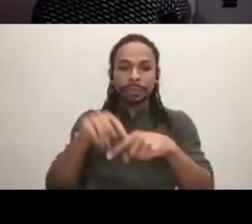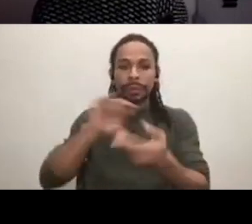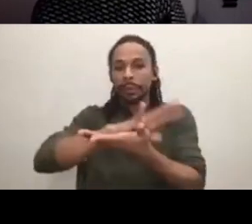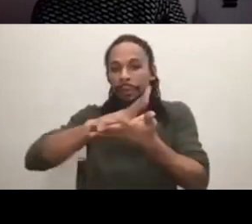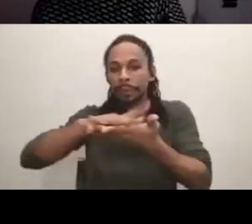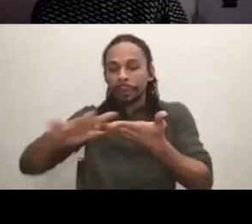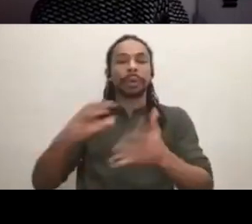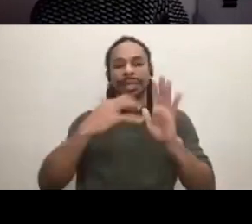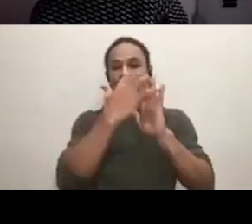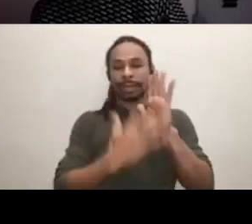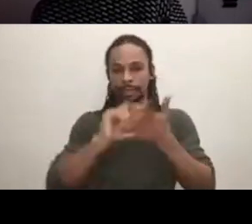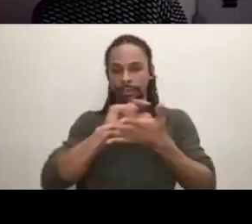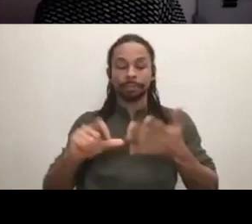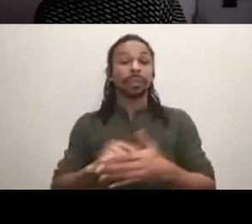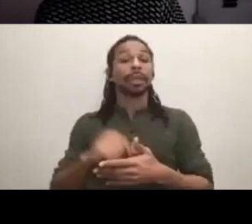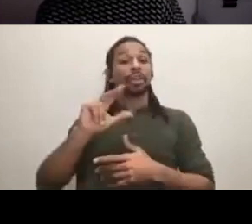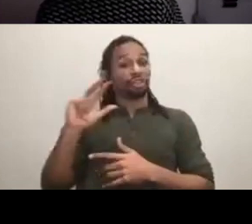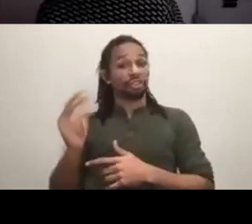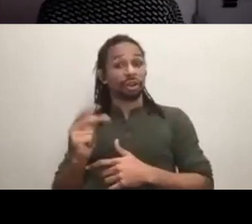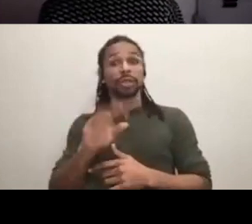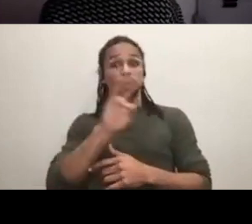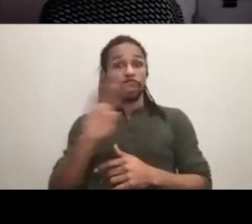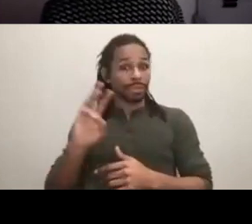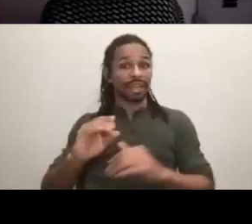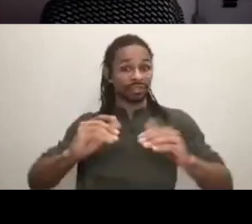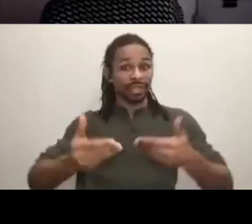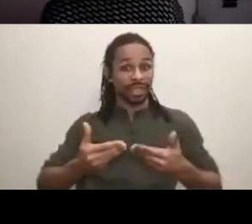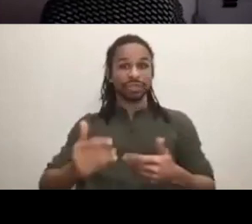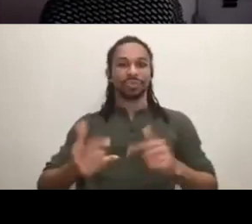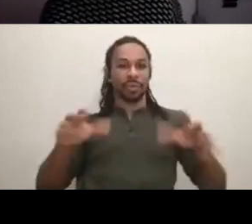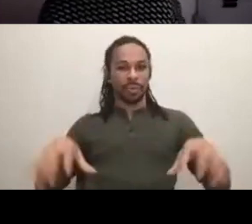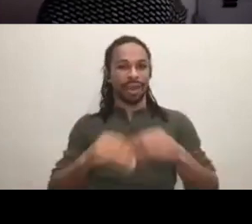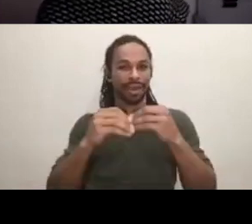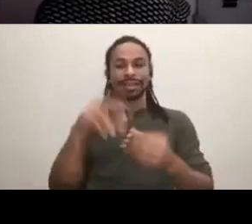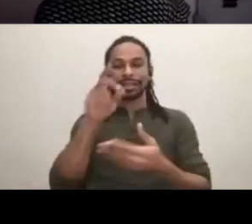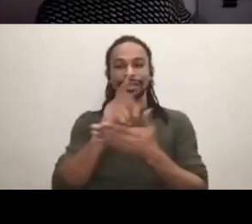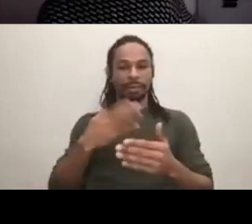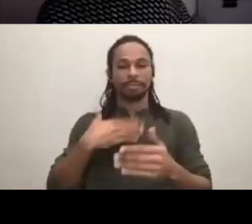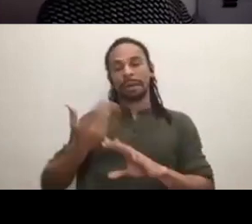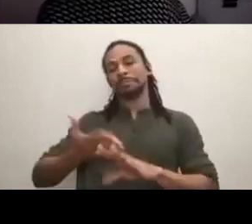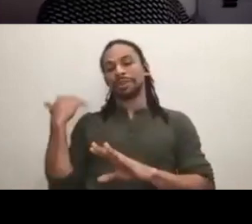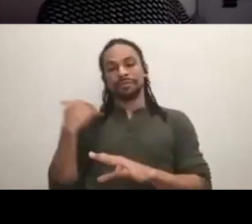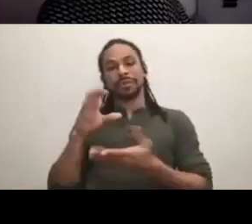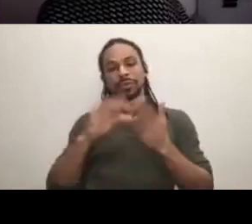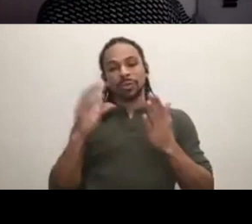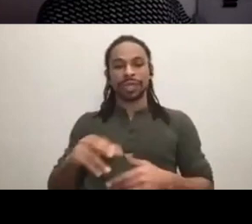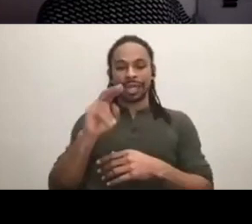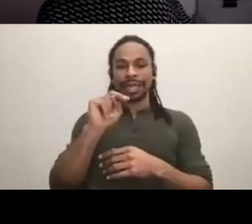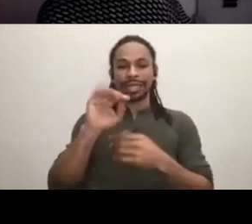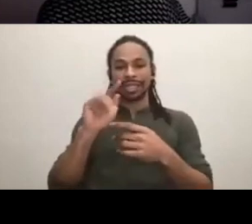and then slows. The chirping fades and a heavier beat returns for a beat or two, then another